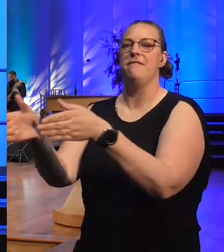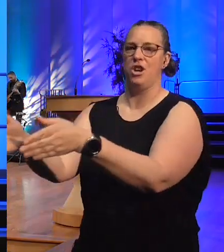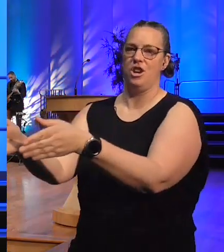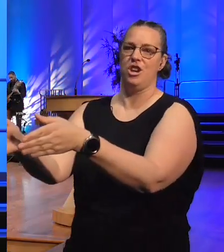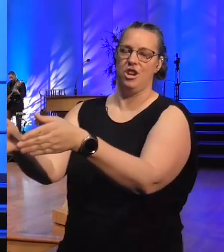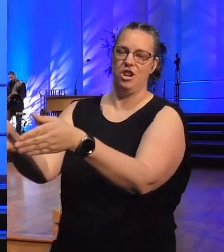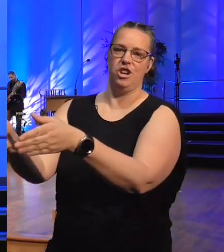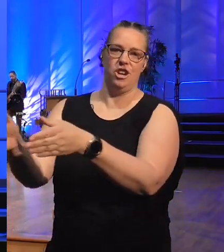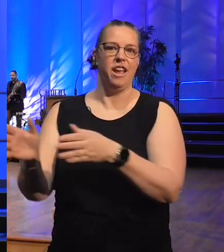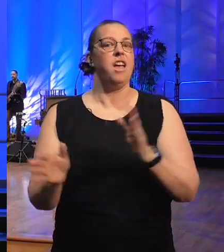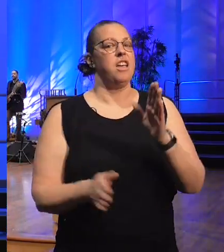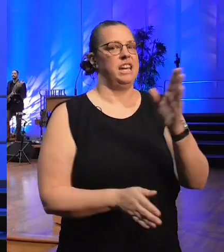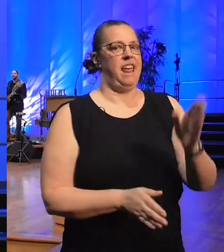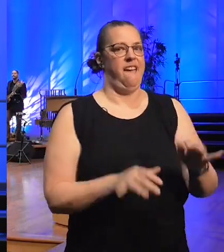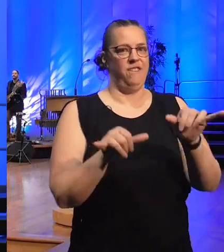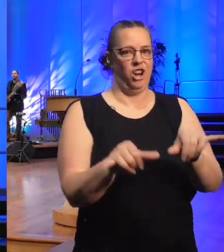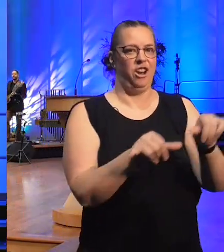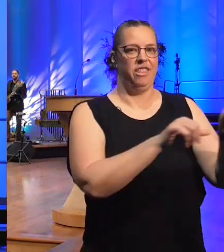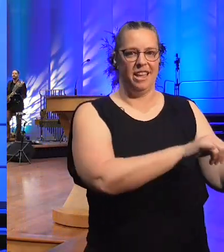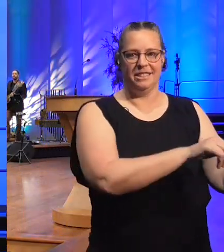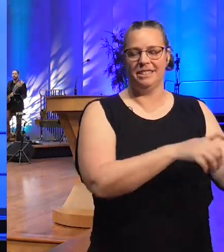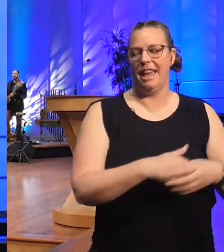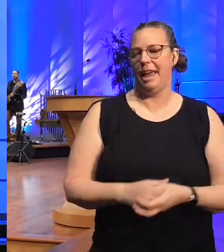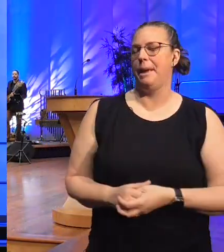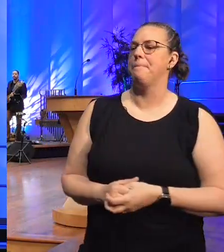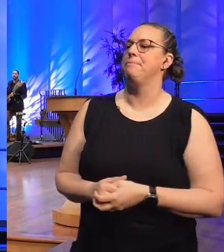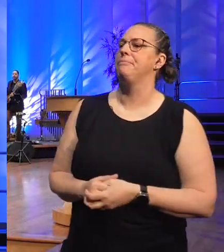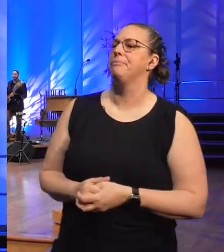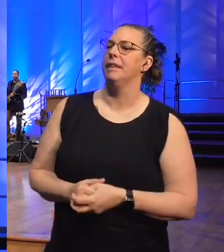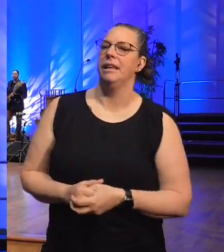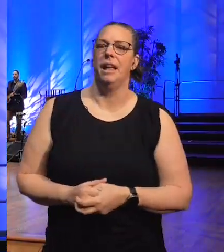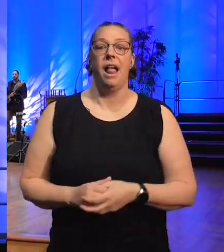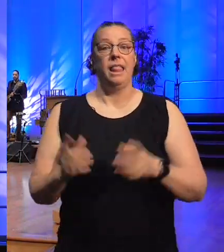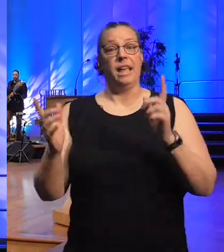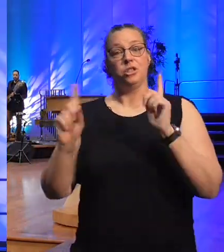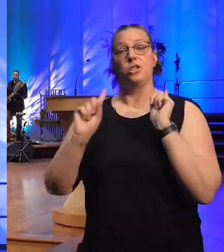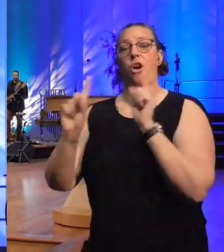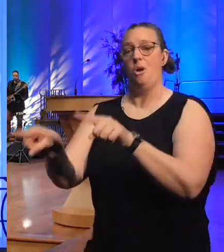river let's go